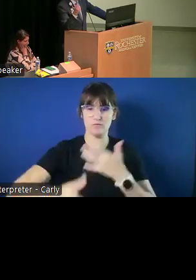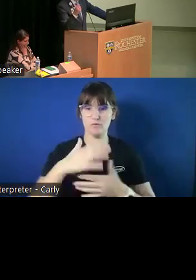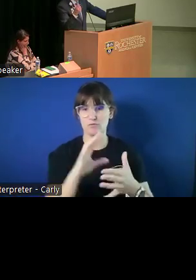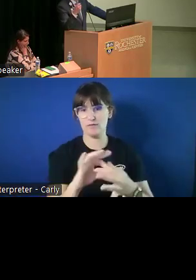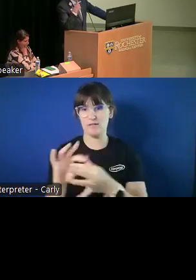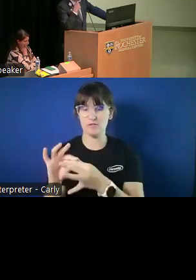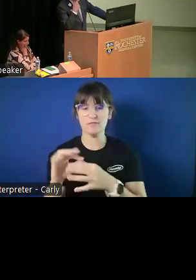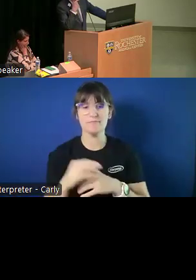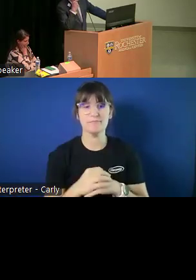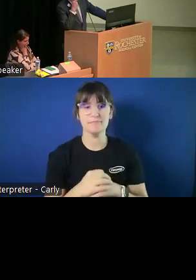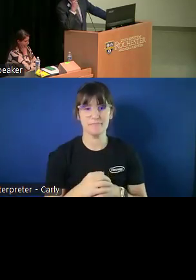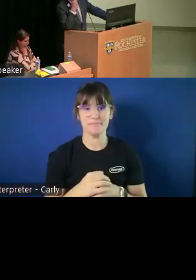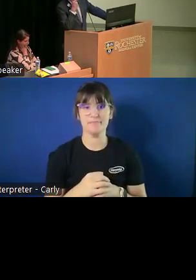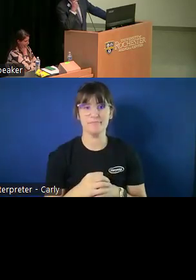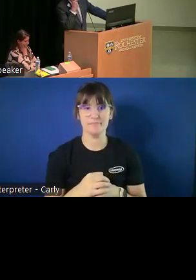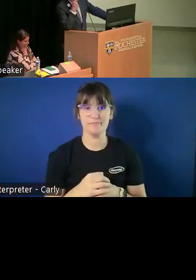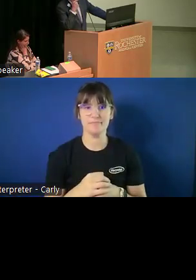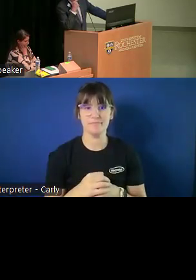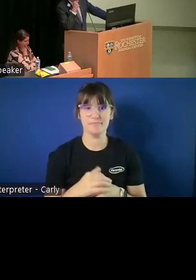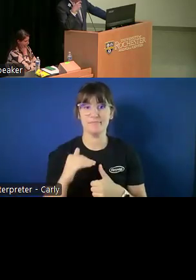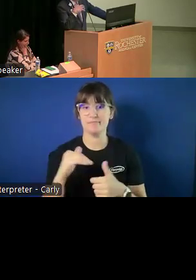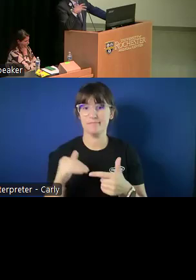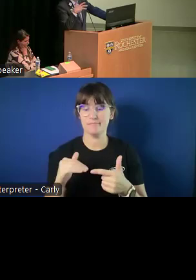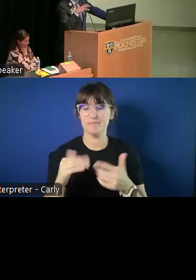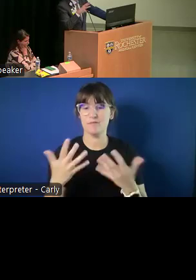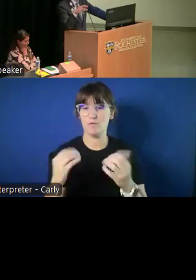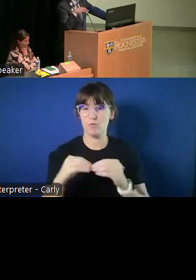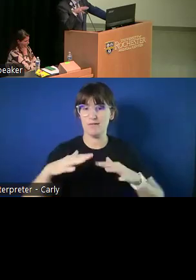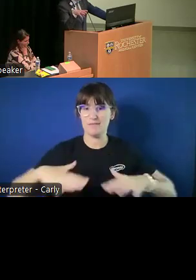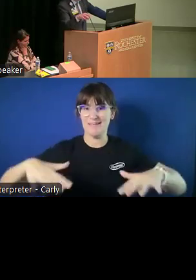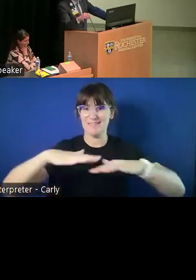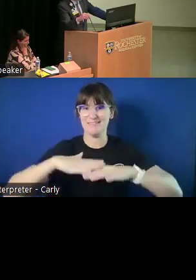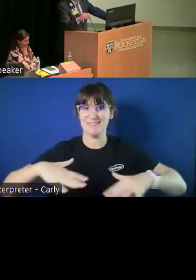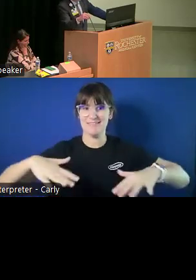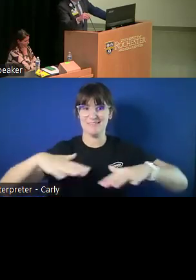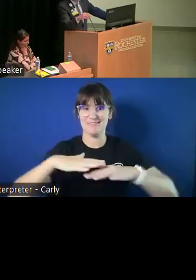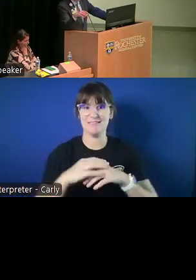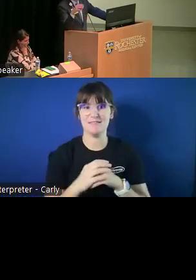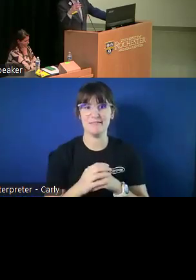a lot of folks um were interested in uh spaces capital improvements is a is a separate kind of